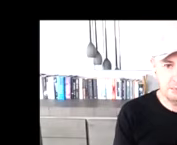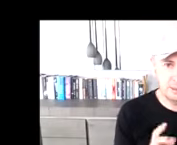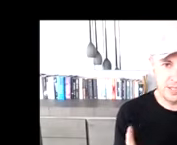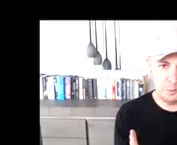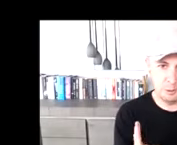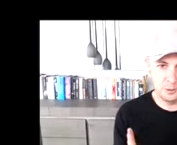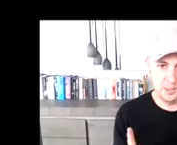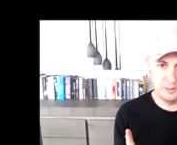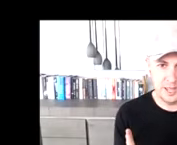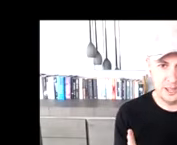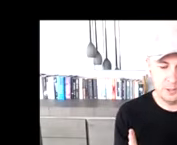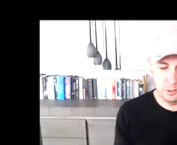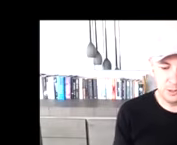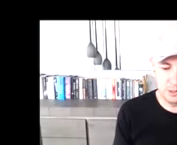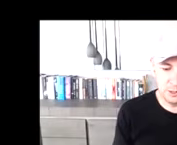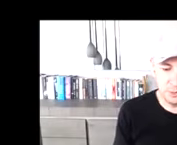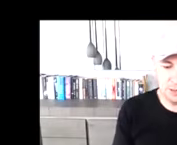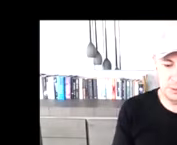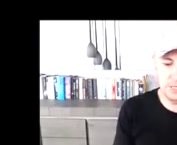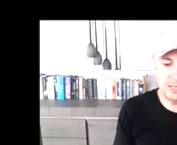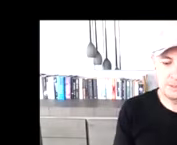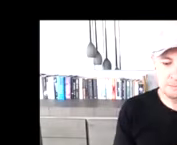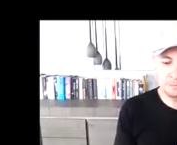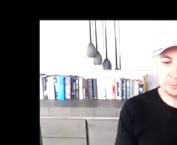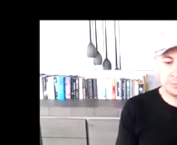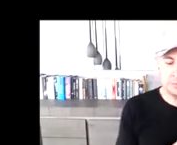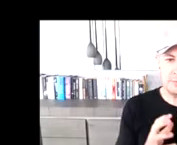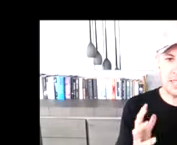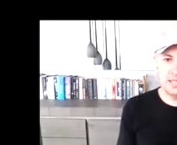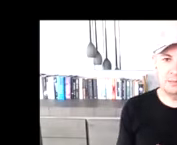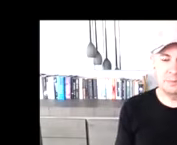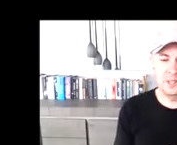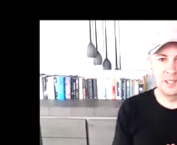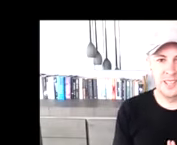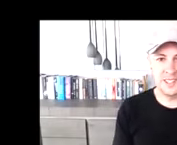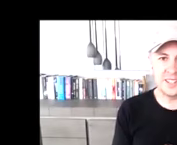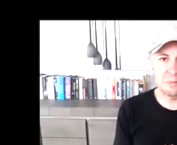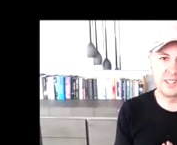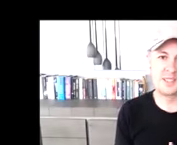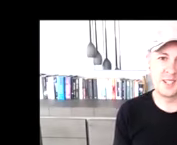with capitals if you can on both of those words please. The other couple of things I just need